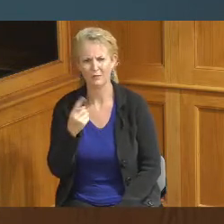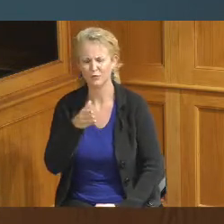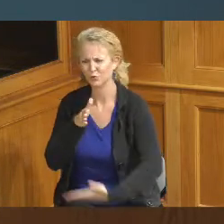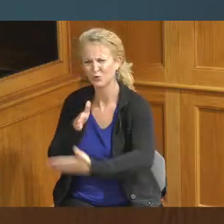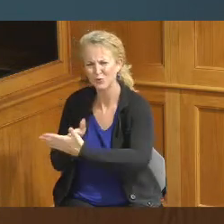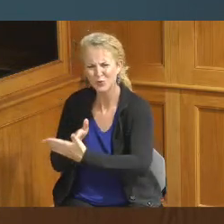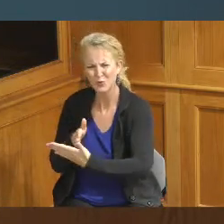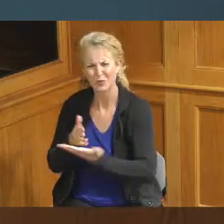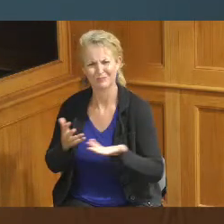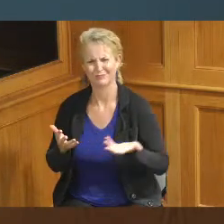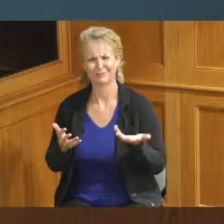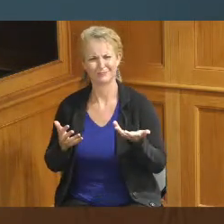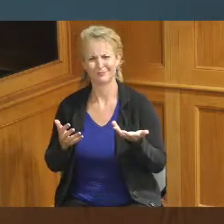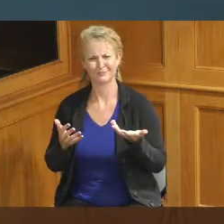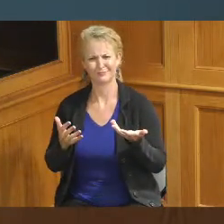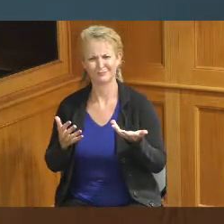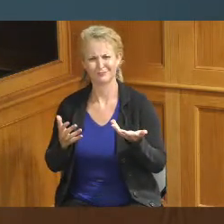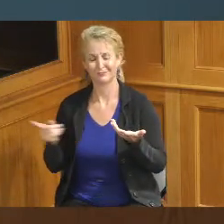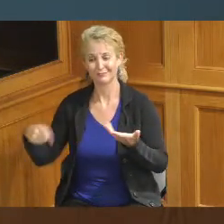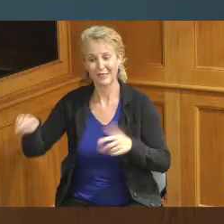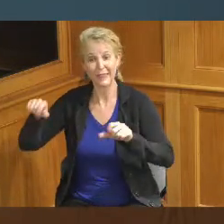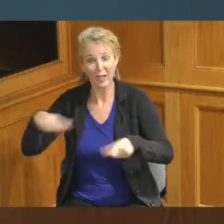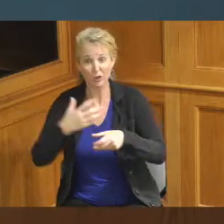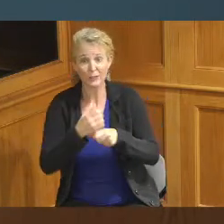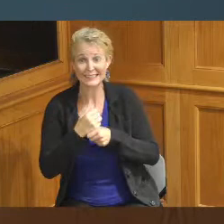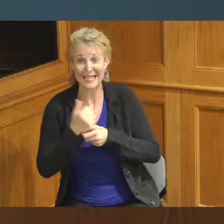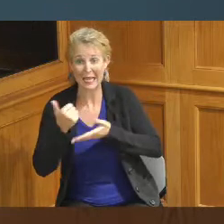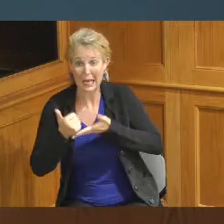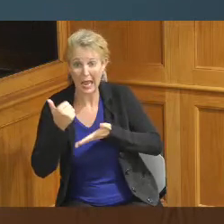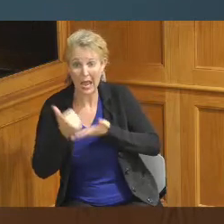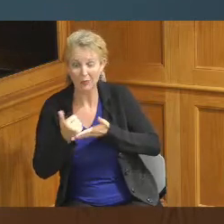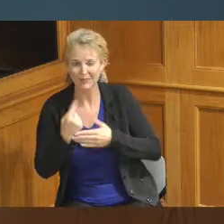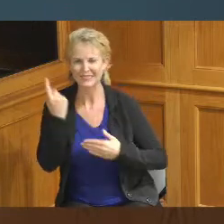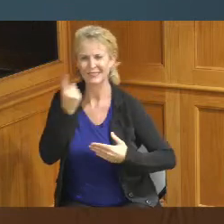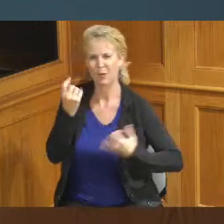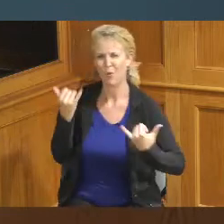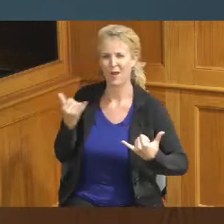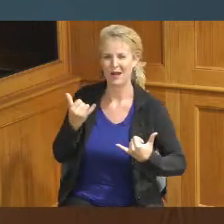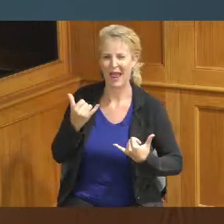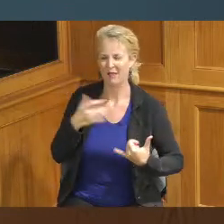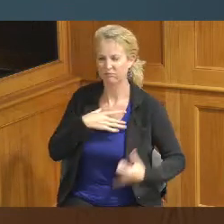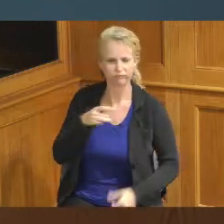challenging it after we were they were able to get it challenging it and it's going into the